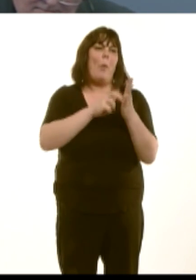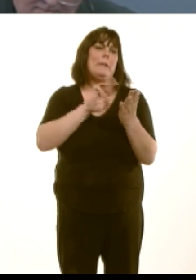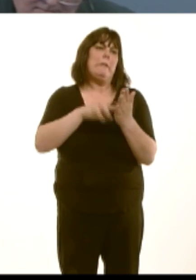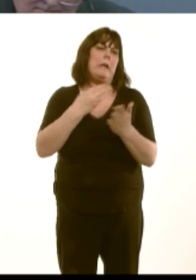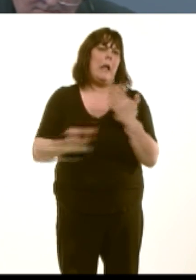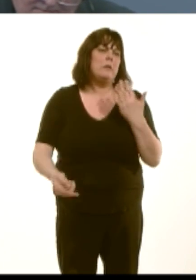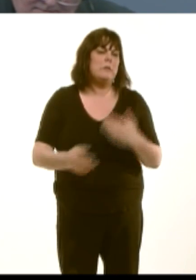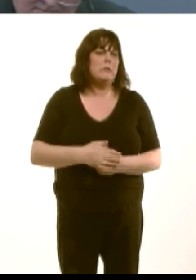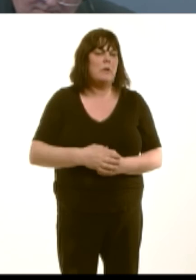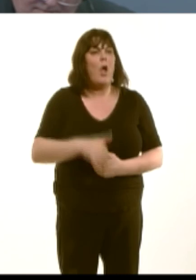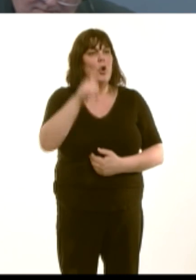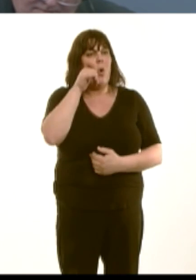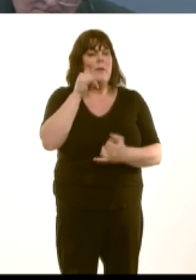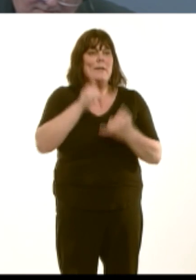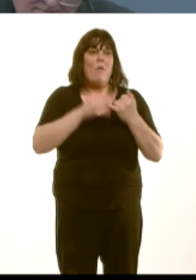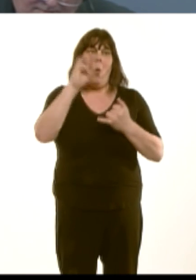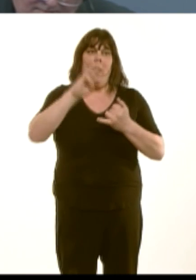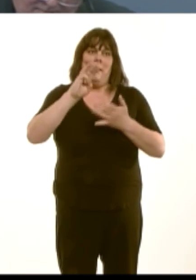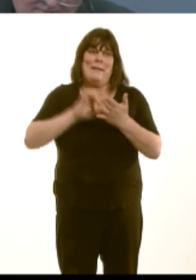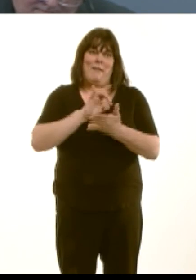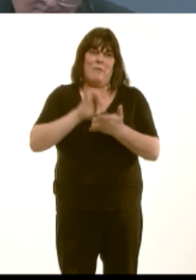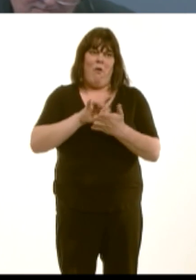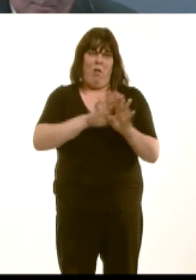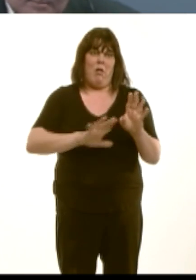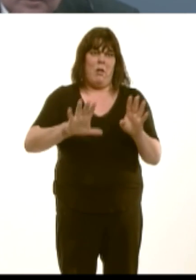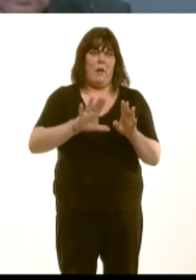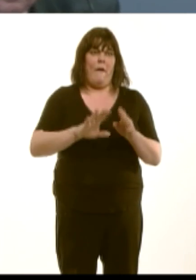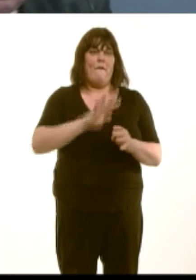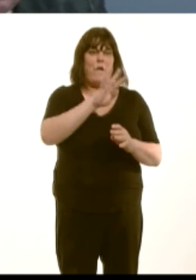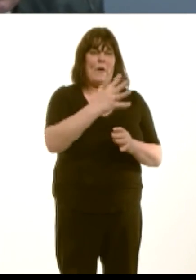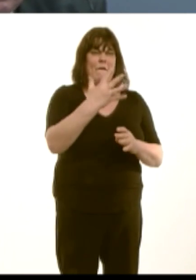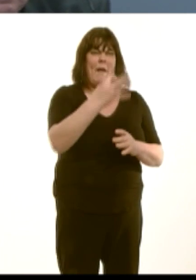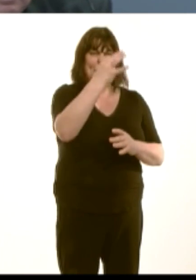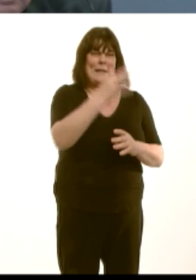In South Wales Central, for example, theyíve gone up by 45% in two years.